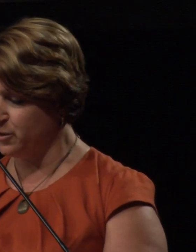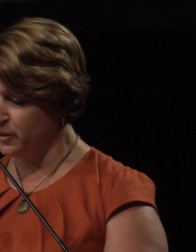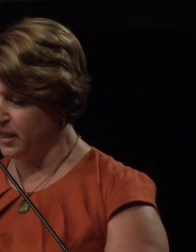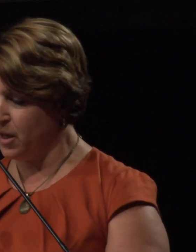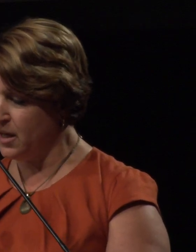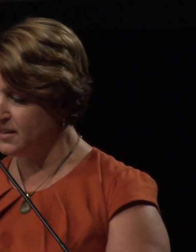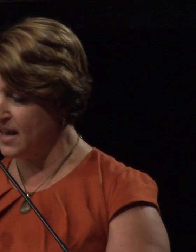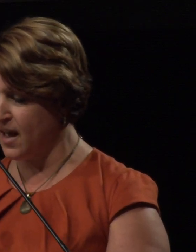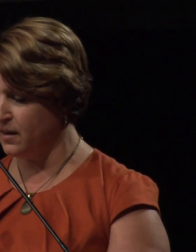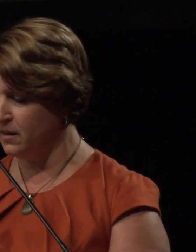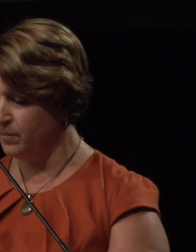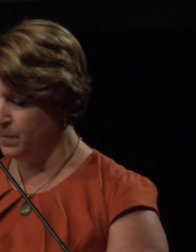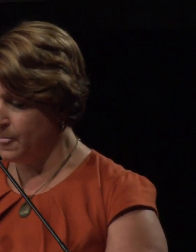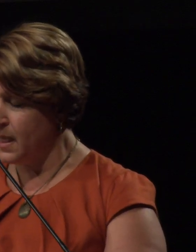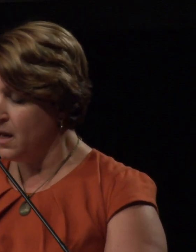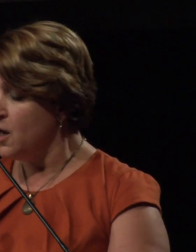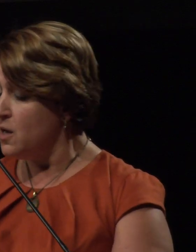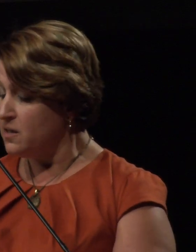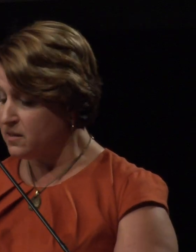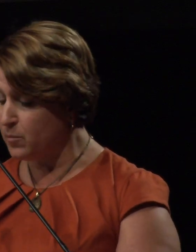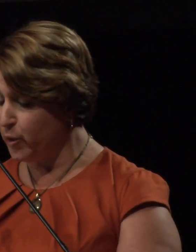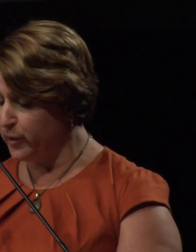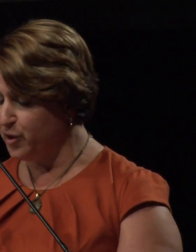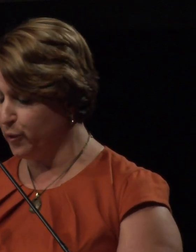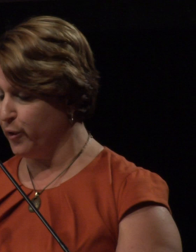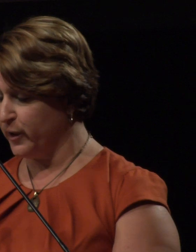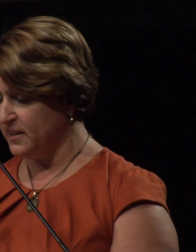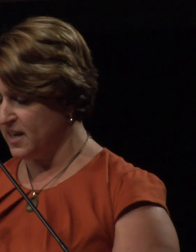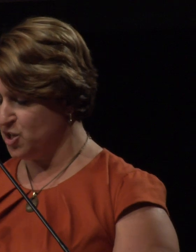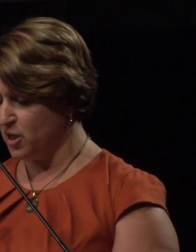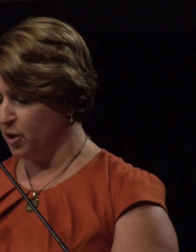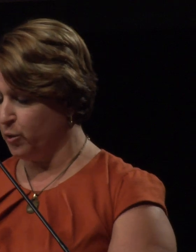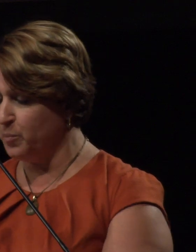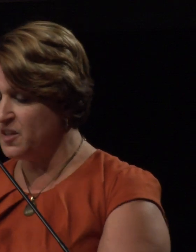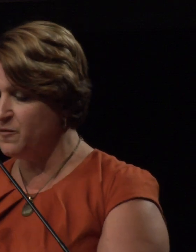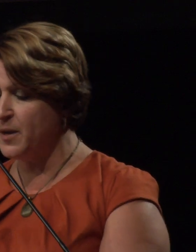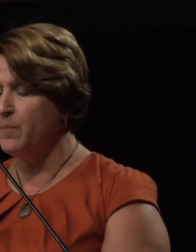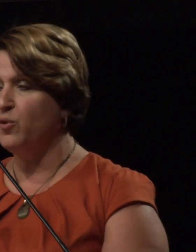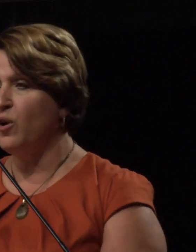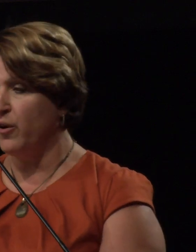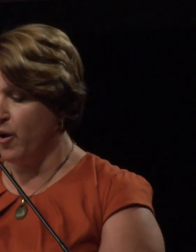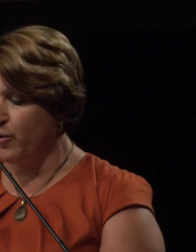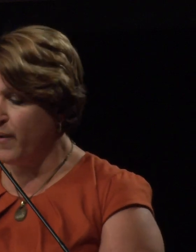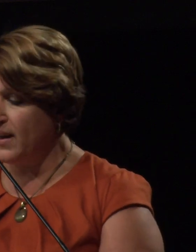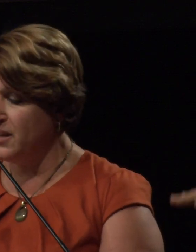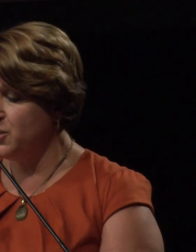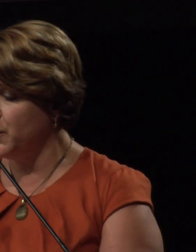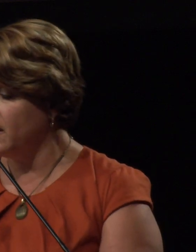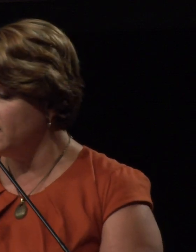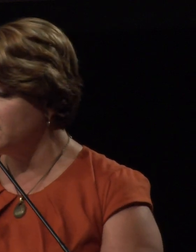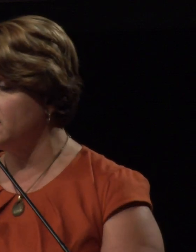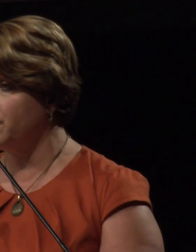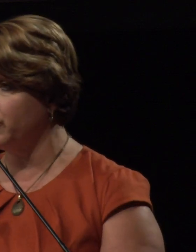JERRY STERNIN SAID "SOMEWHERE IN YOUR ORGANIZATION, GROUPS OF PEOPLE ARE ALREADY DOING THINGS